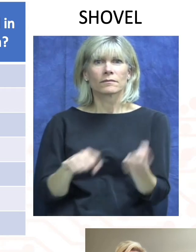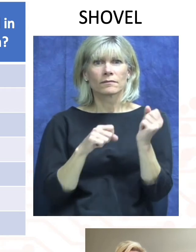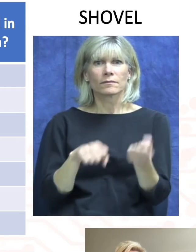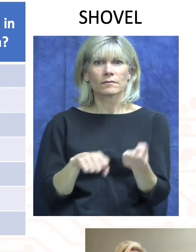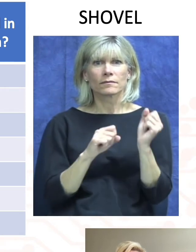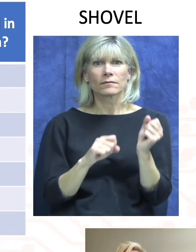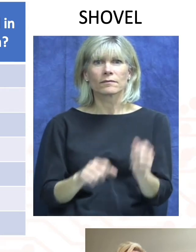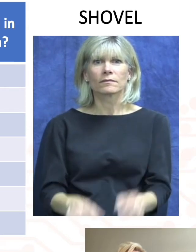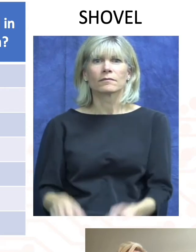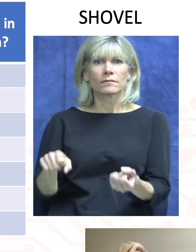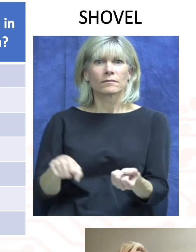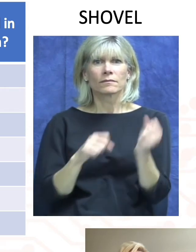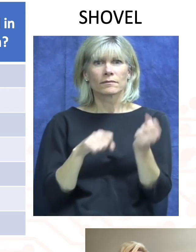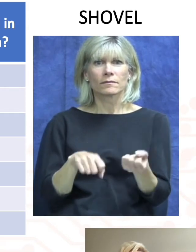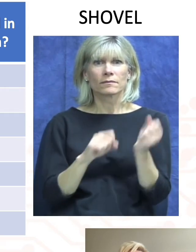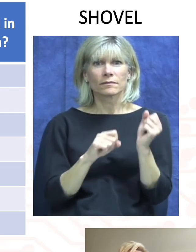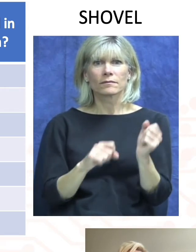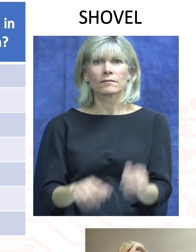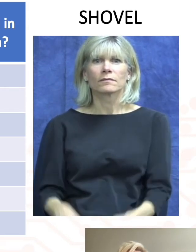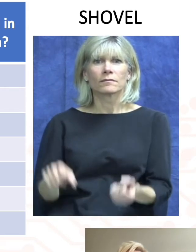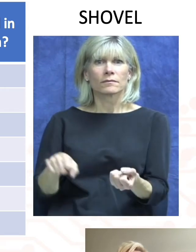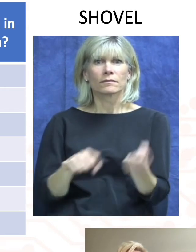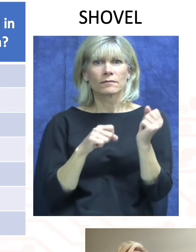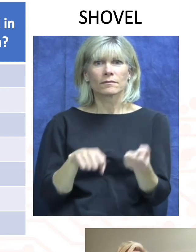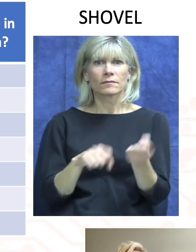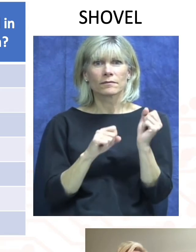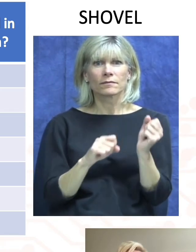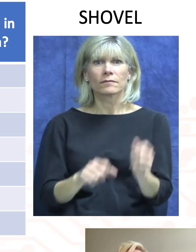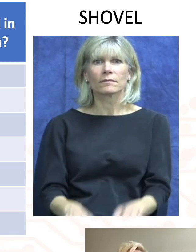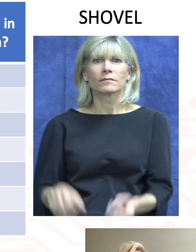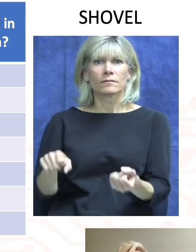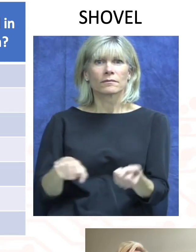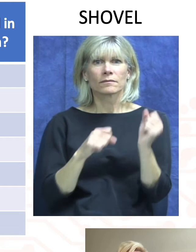because the signer's hands depict holding the handle and perform a digging motion.